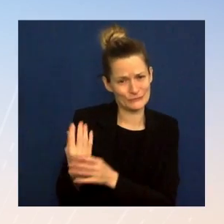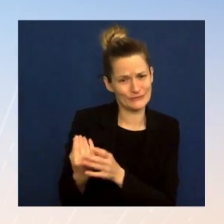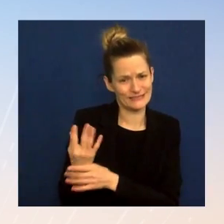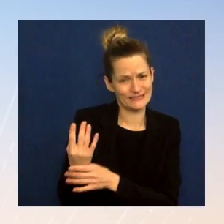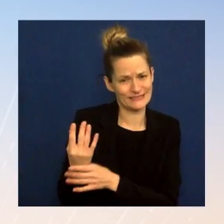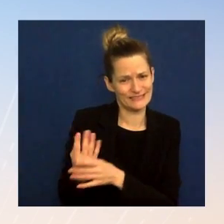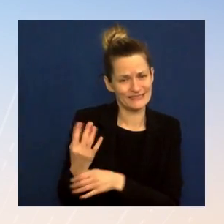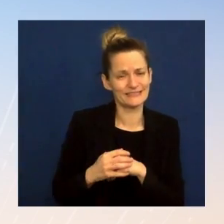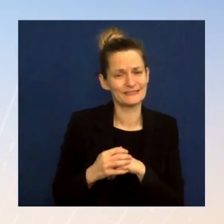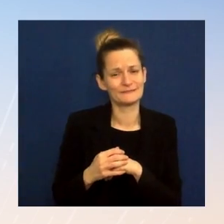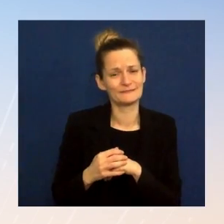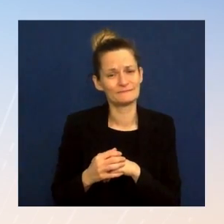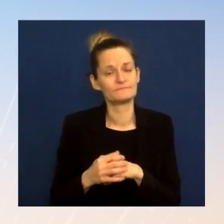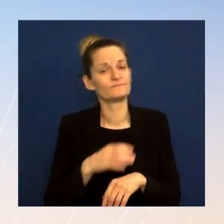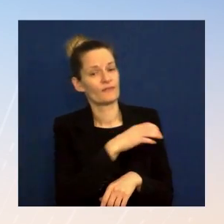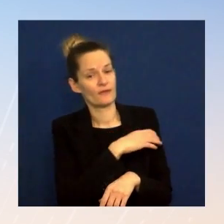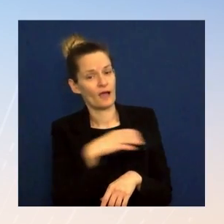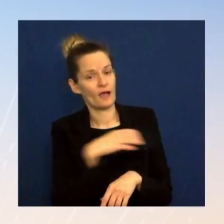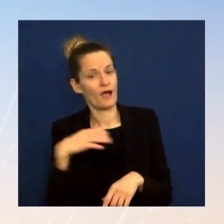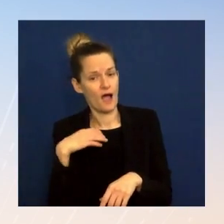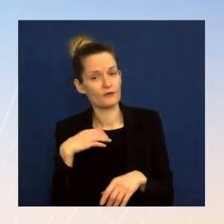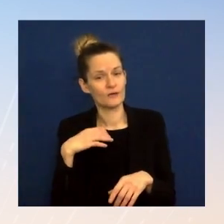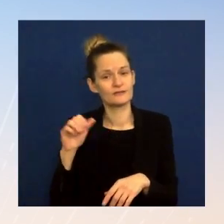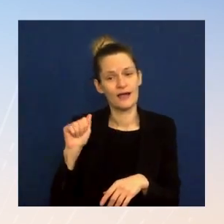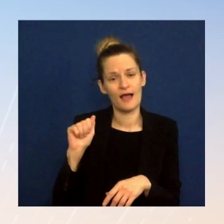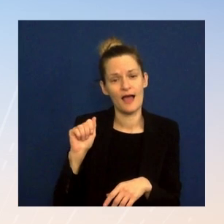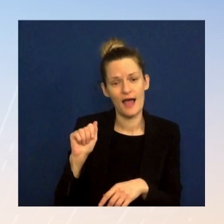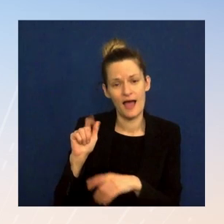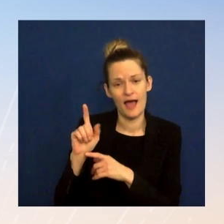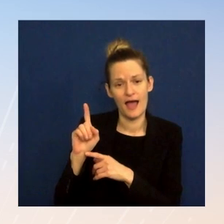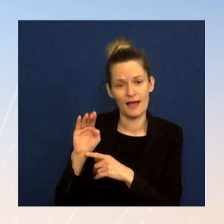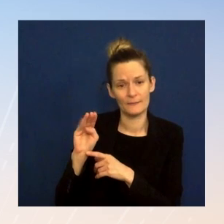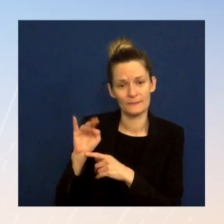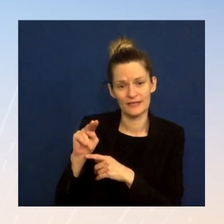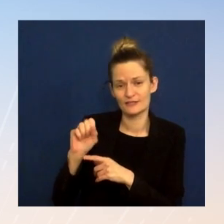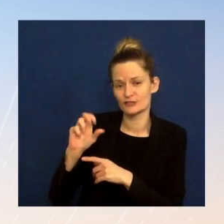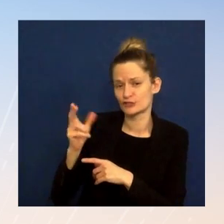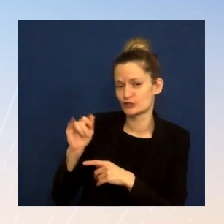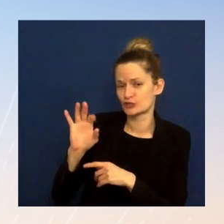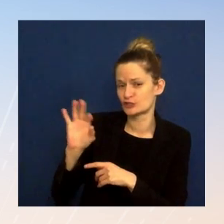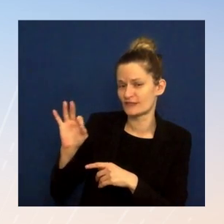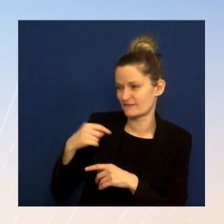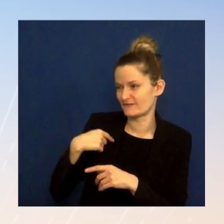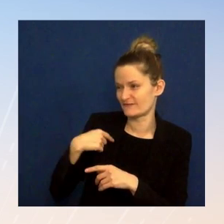thank you, Adam Schiff, again. She came from an intel background. We asked her to become an expert on the economy.